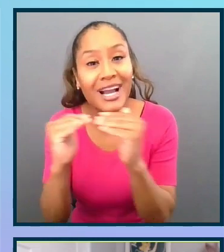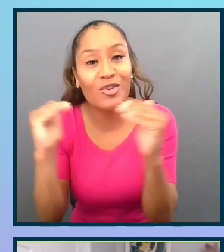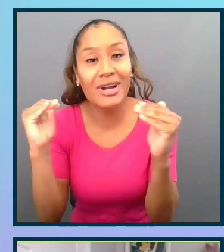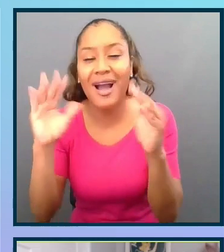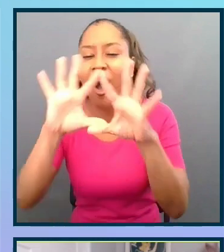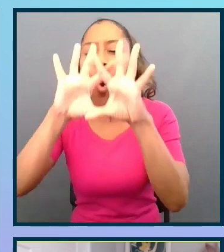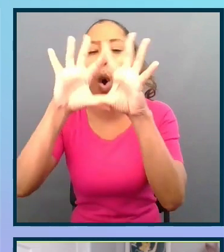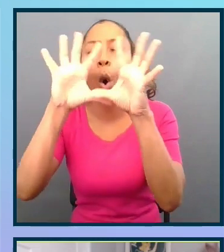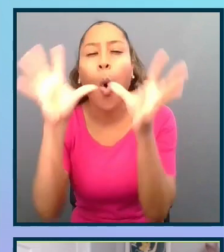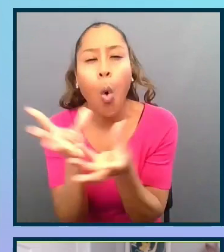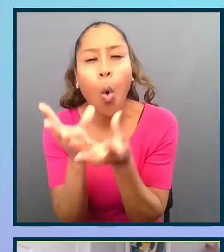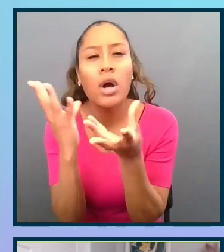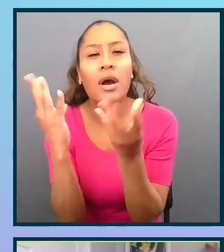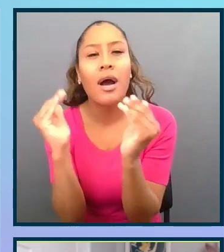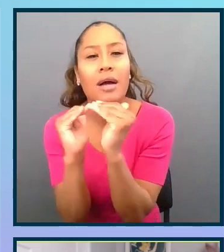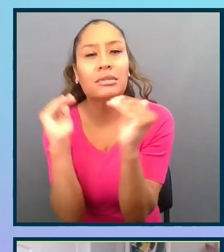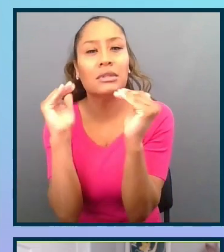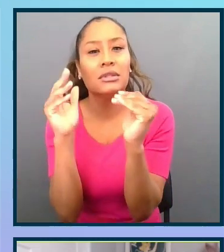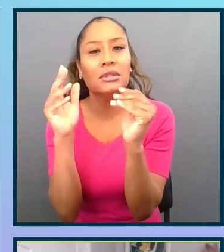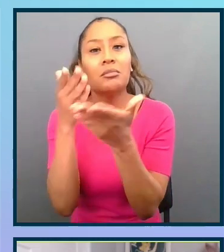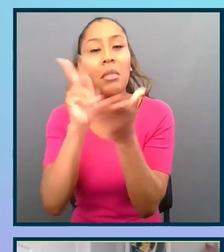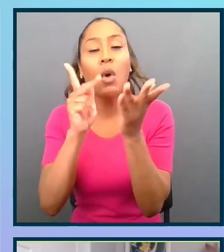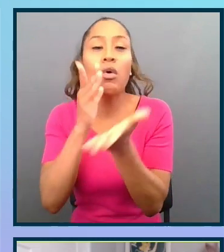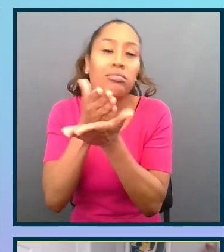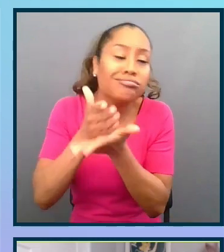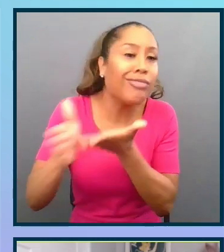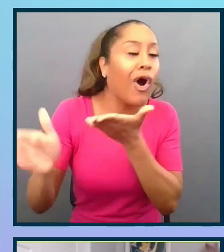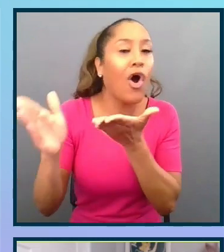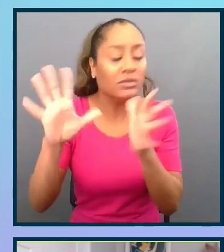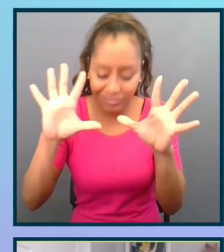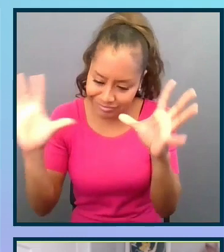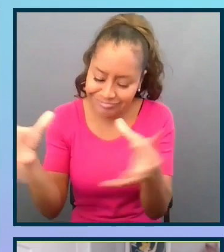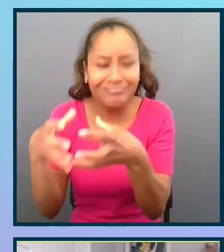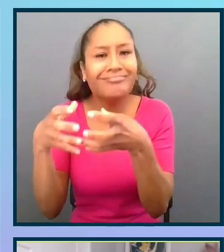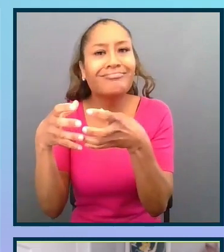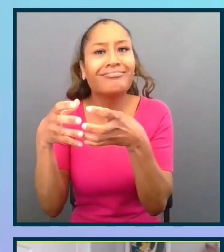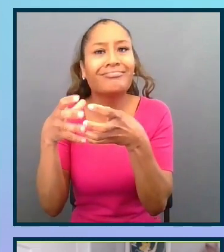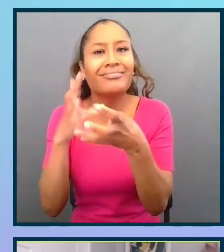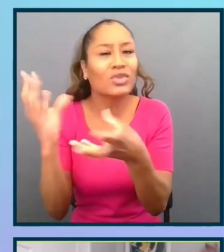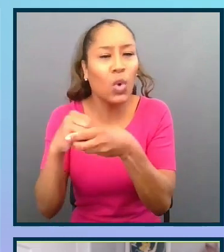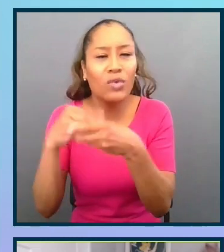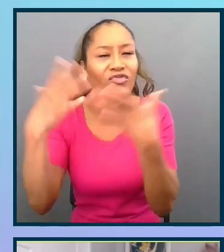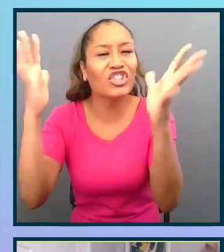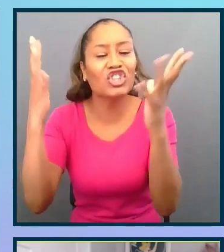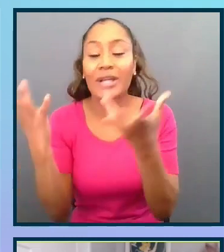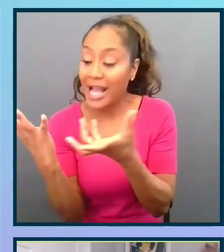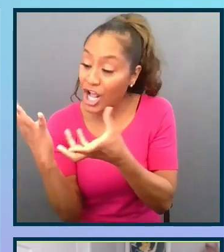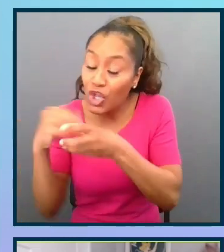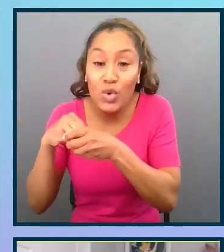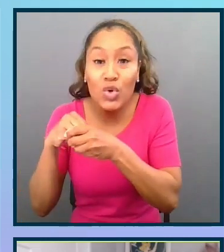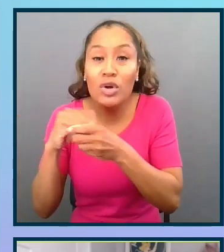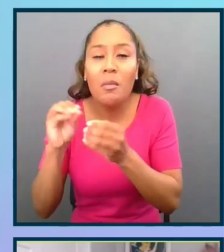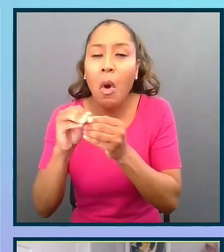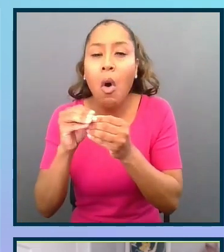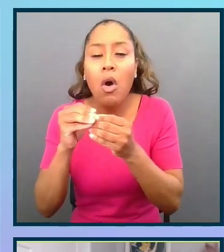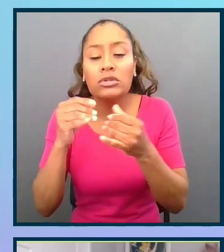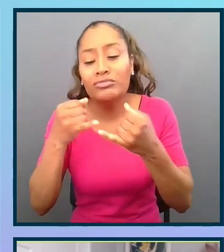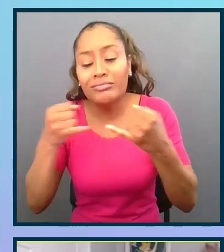and usable for folks who are marginalized in many ways. Inclusive design is about really go going beyond just compliance alone.